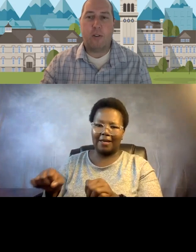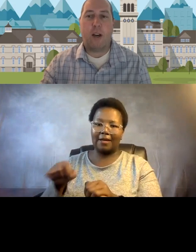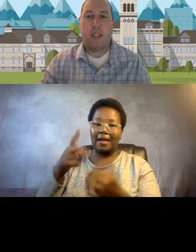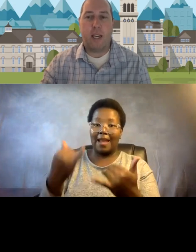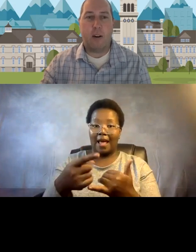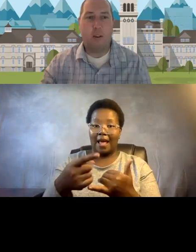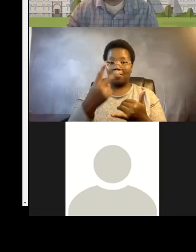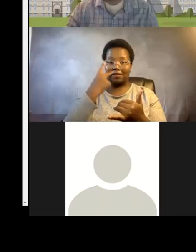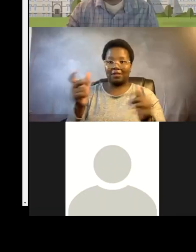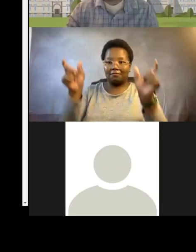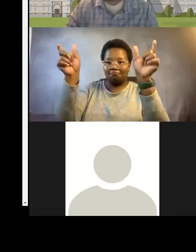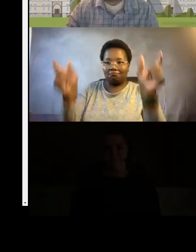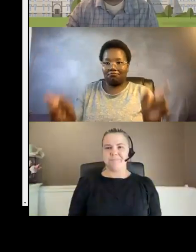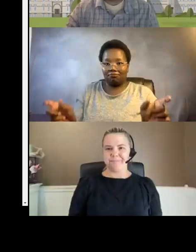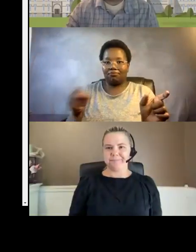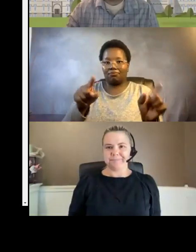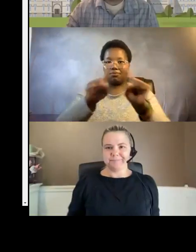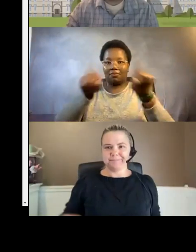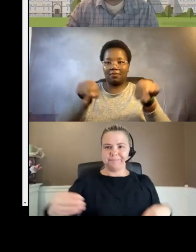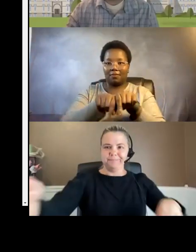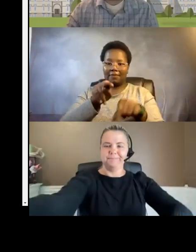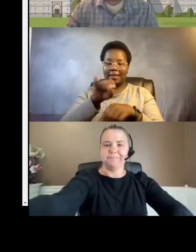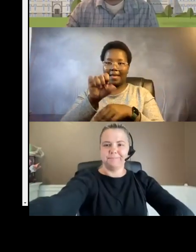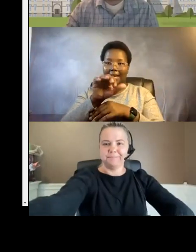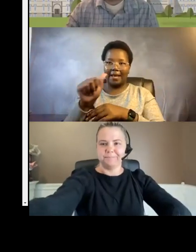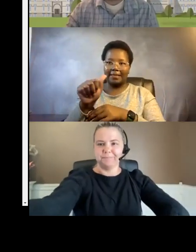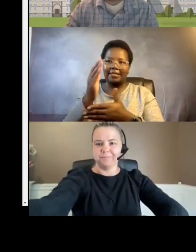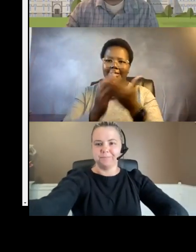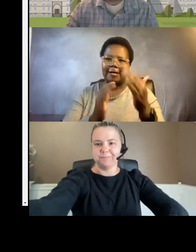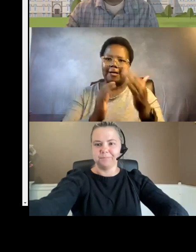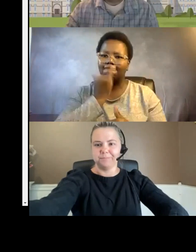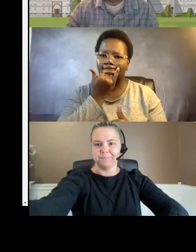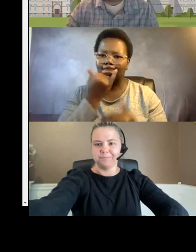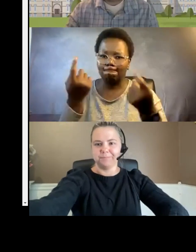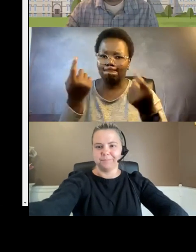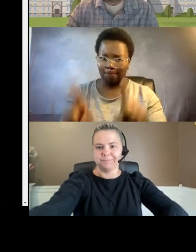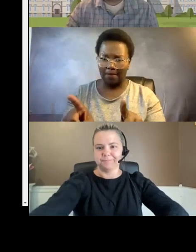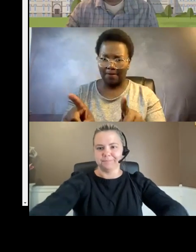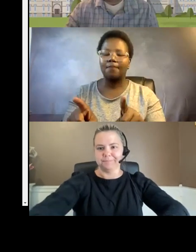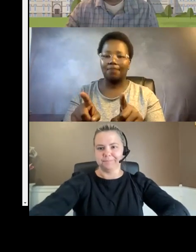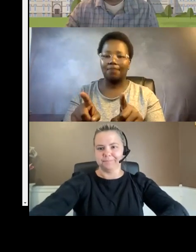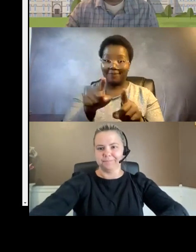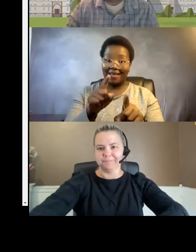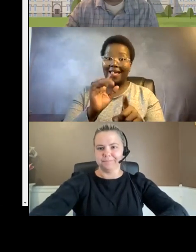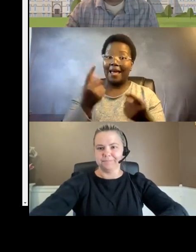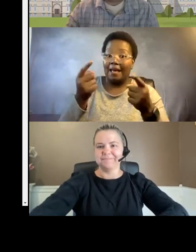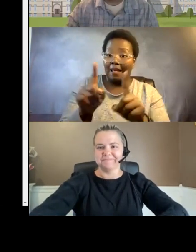contrast errors. Now Errors are going to be things that we know impact users, that are going to align